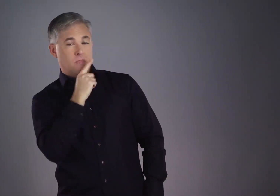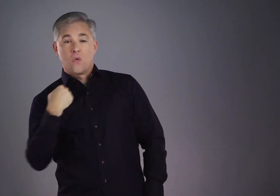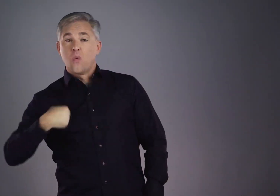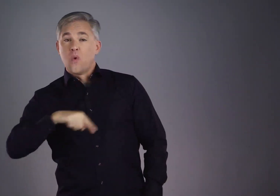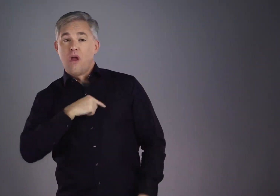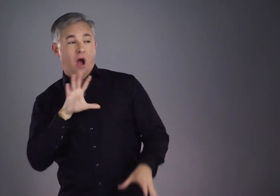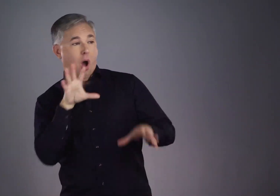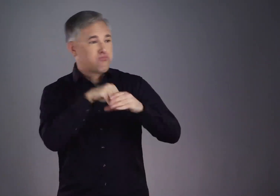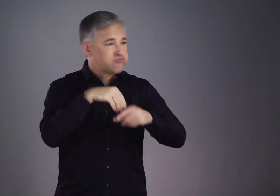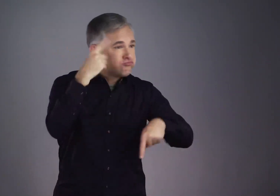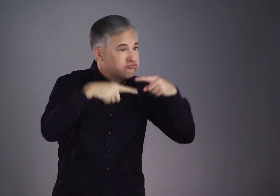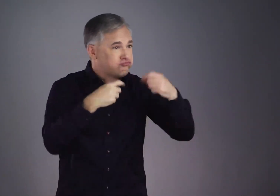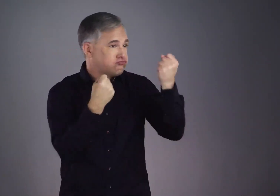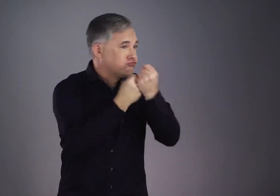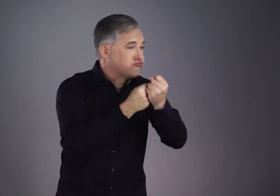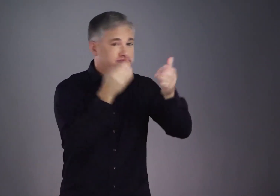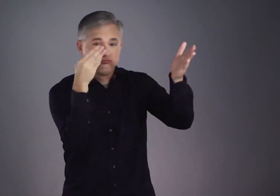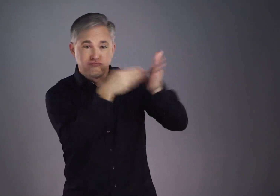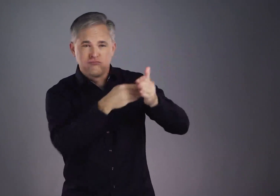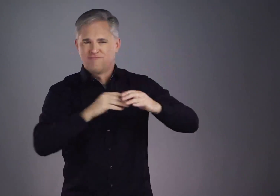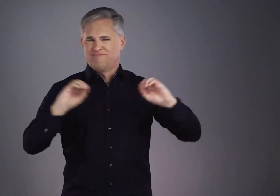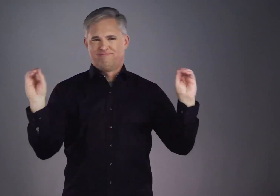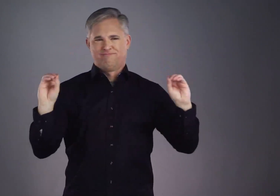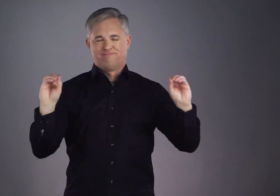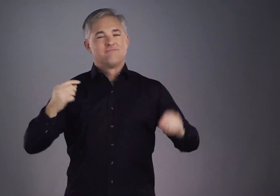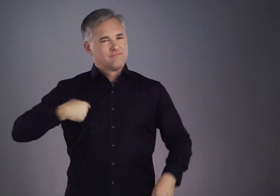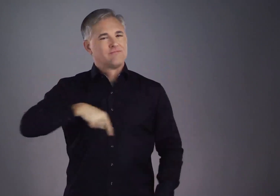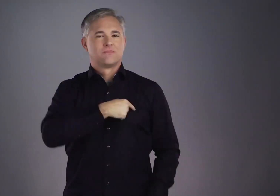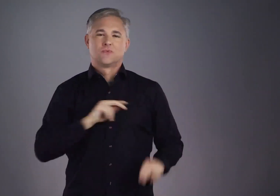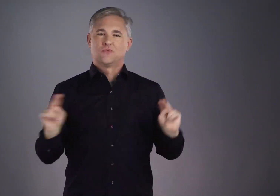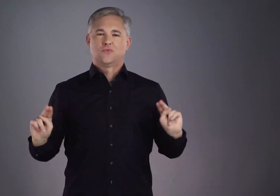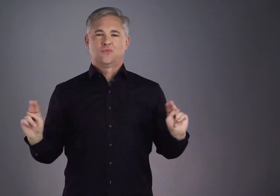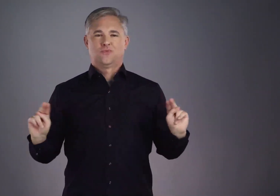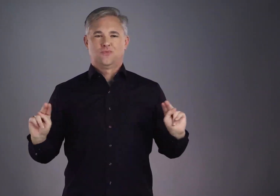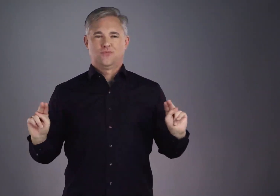hence the A.A. name ought never be drawn into public controversy.